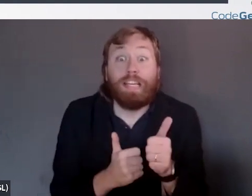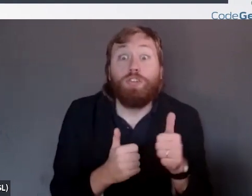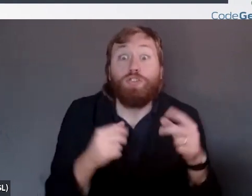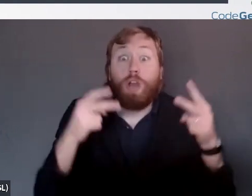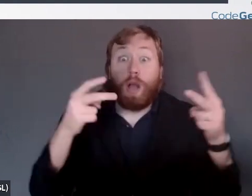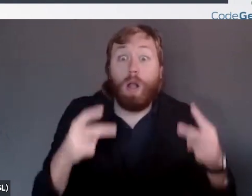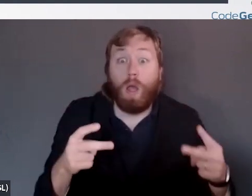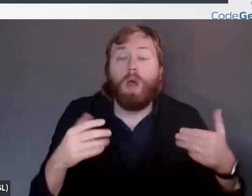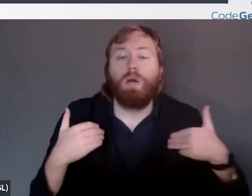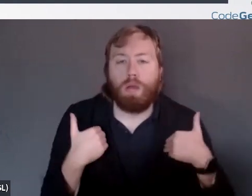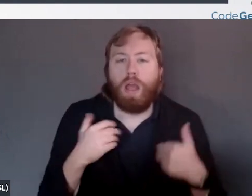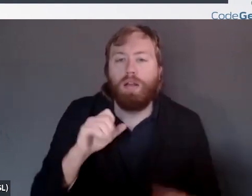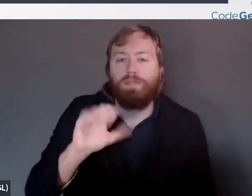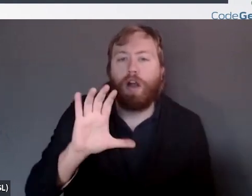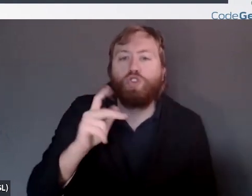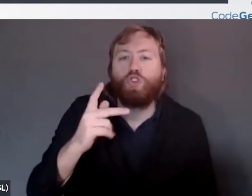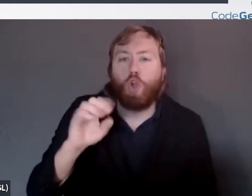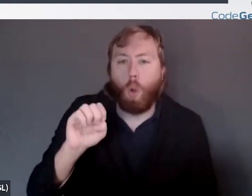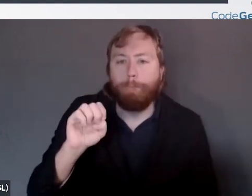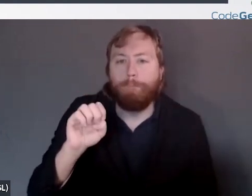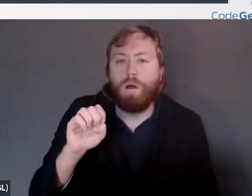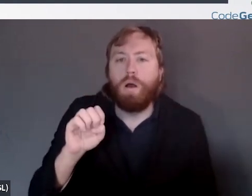assigned inside the table header definition,